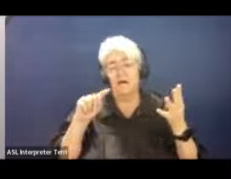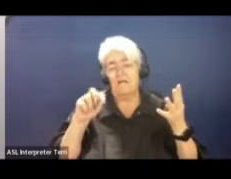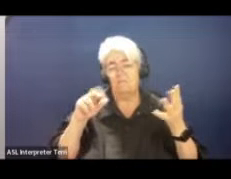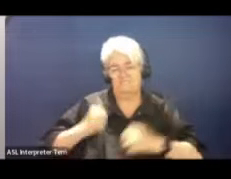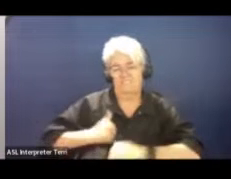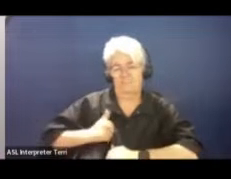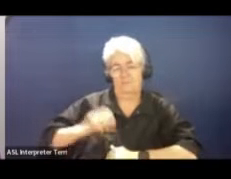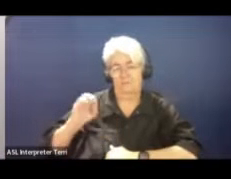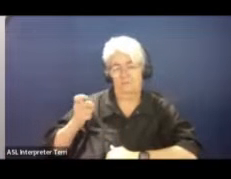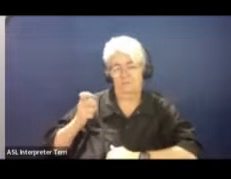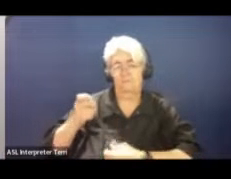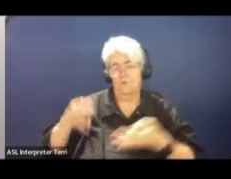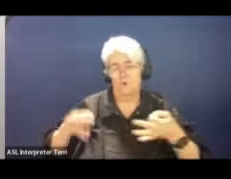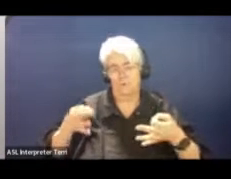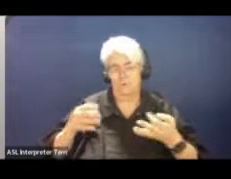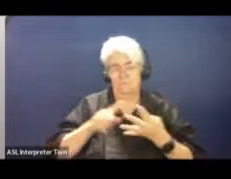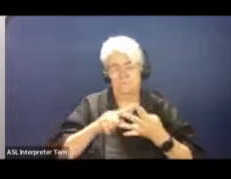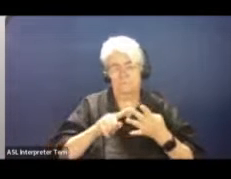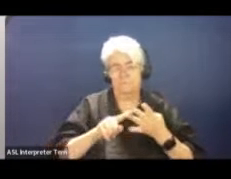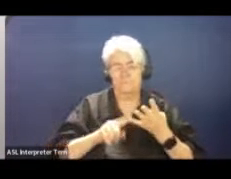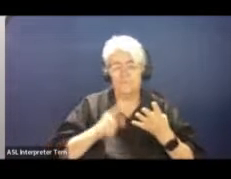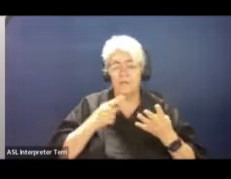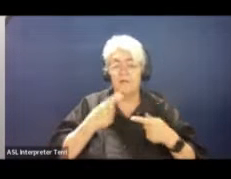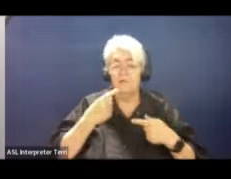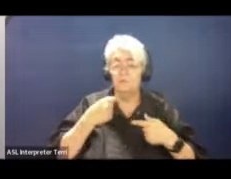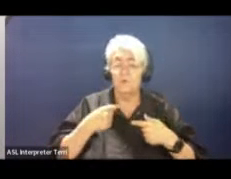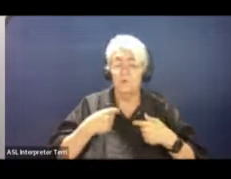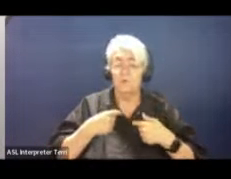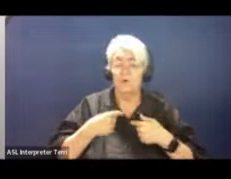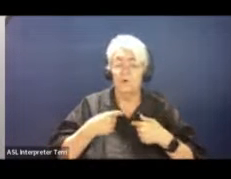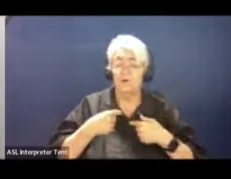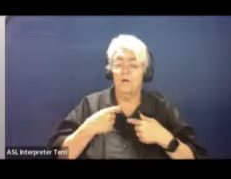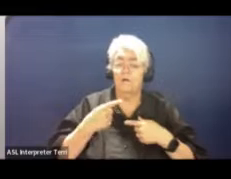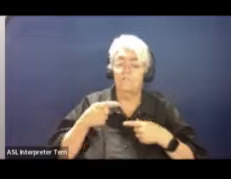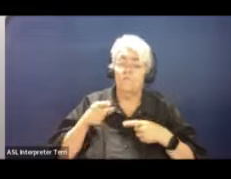A little bit more about what the reentry team does for the professionals and the survivors.